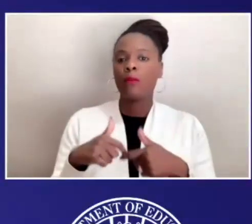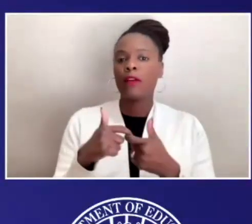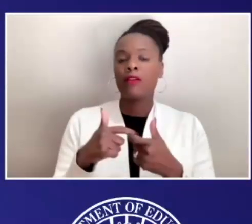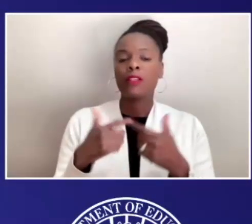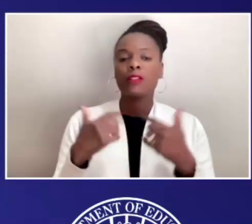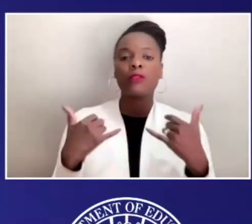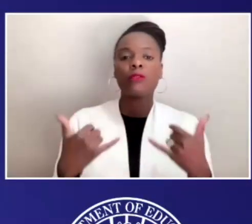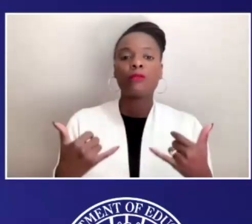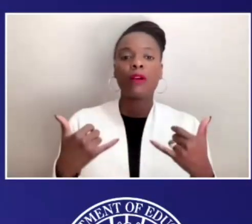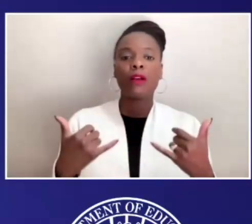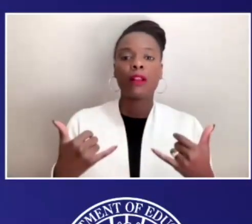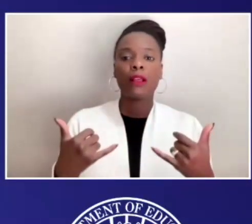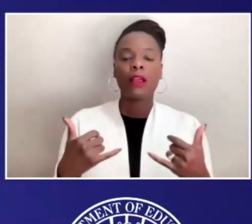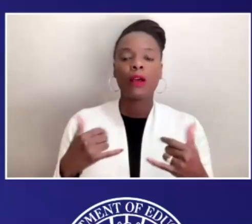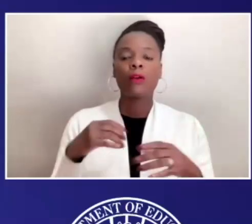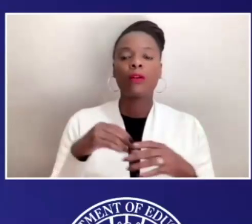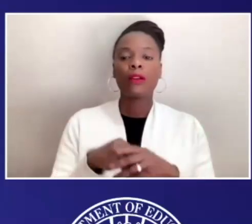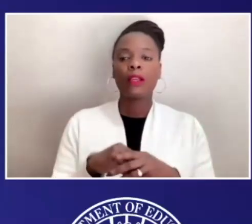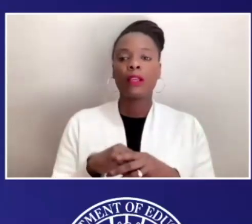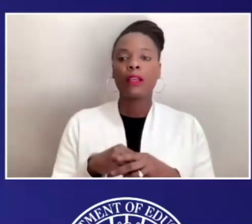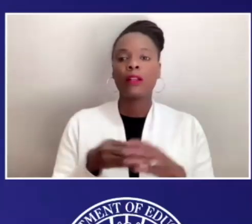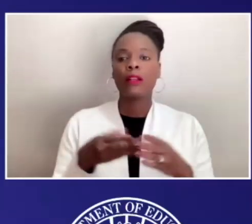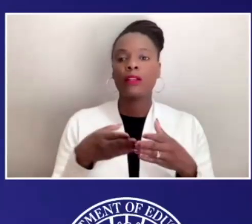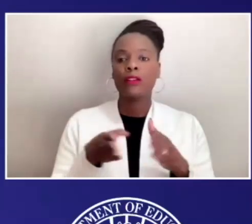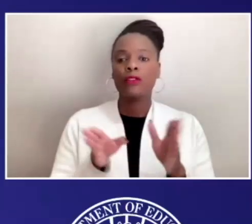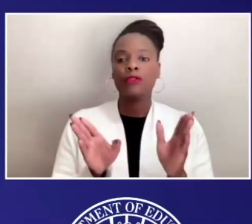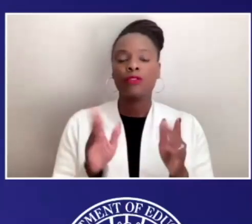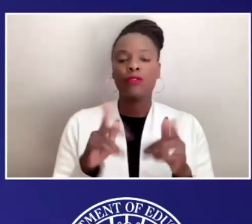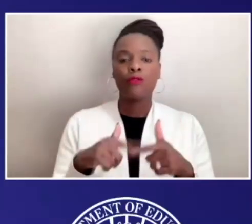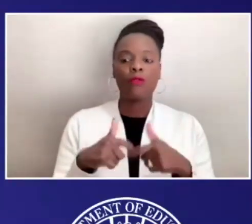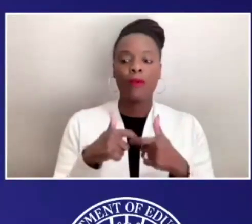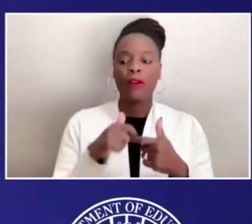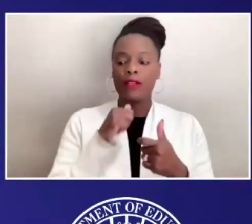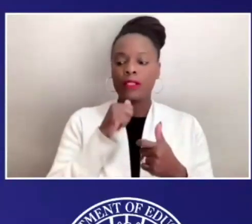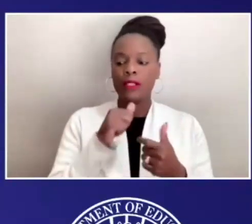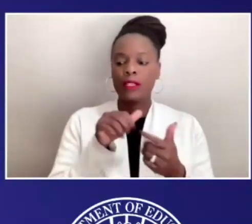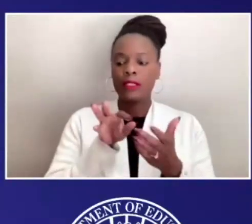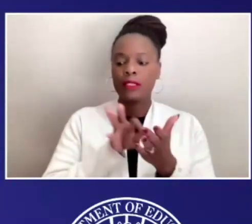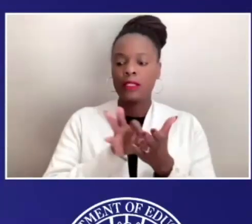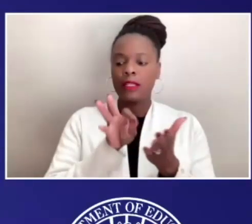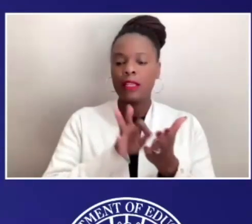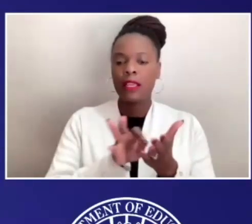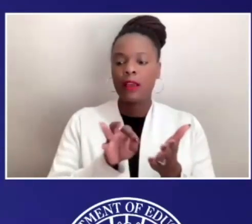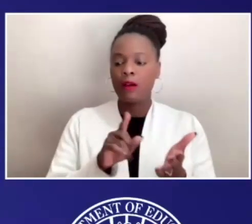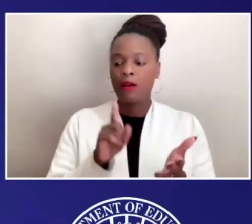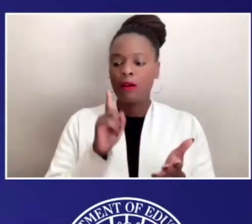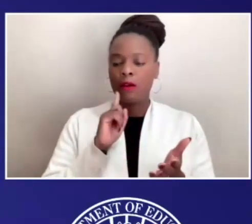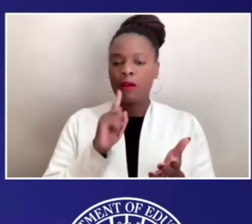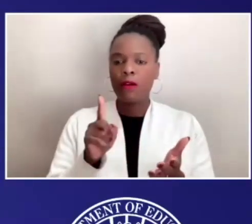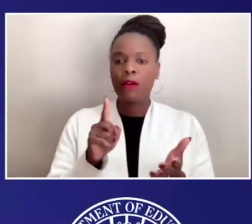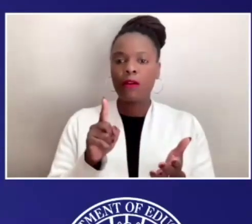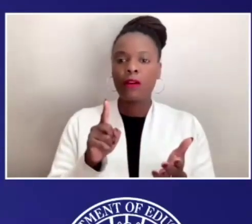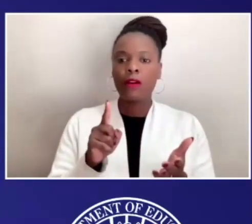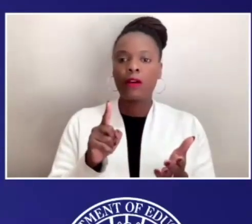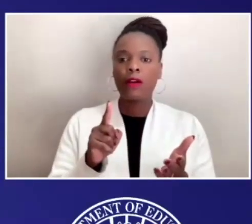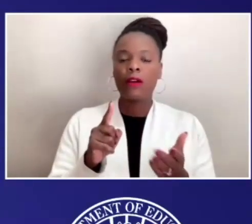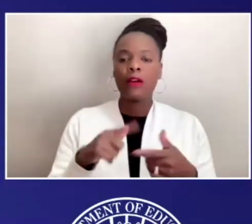administrative forbearance, which does not count against the forbearances. But I believe we're going to get to that a little later today. Right, Tamy?